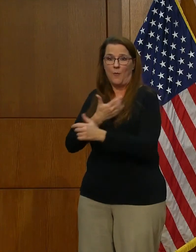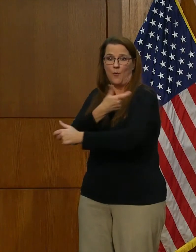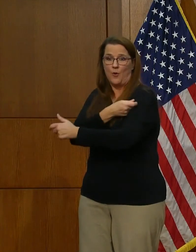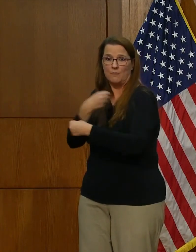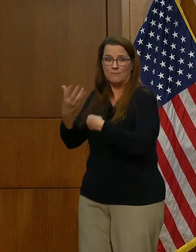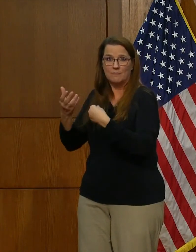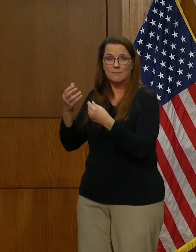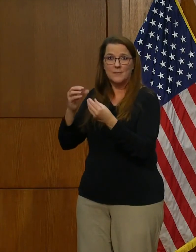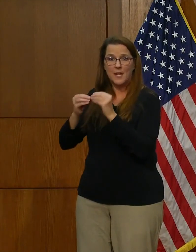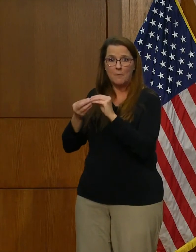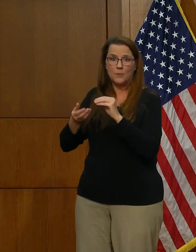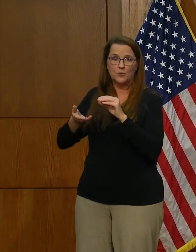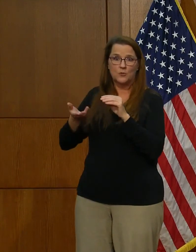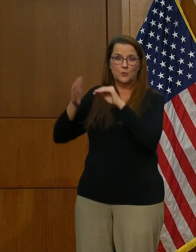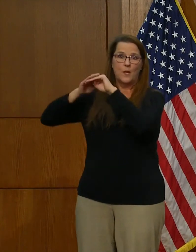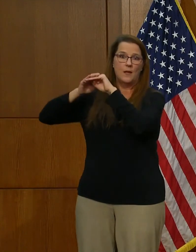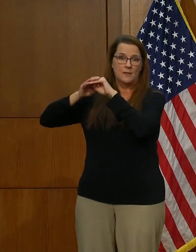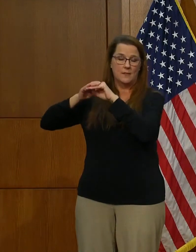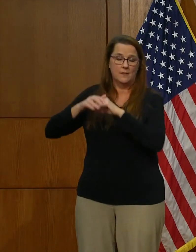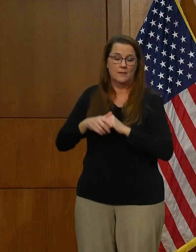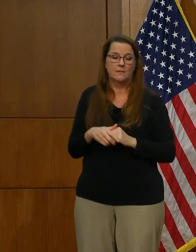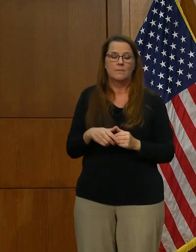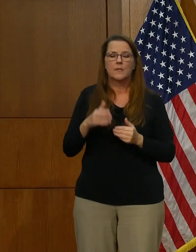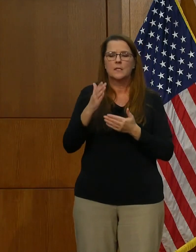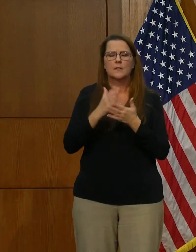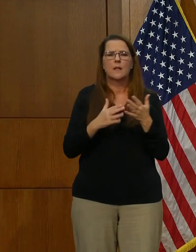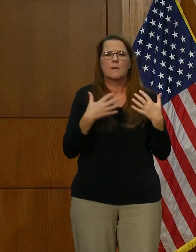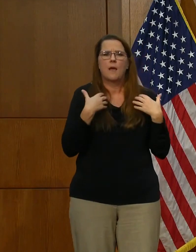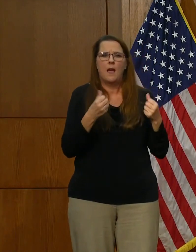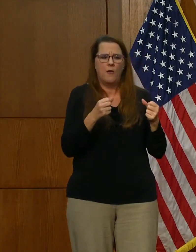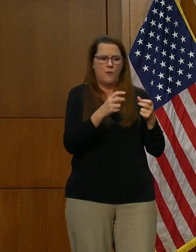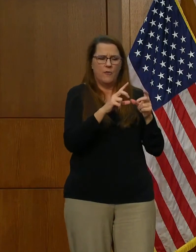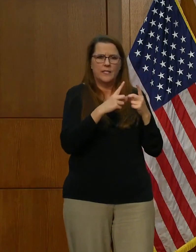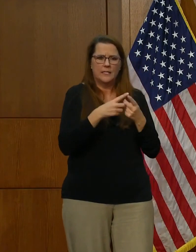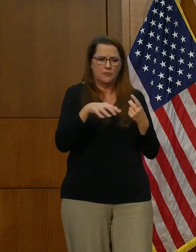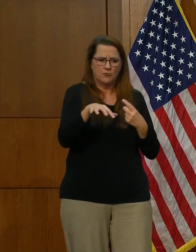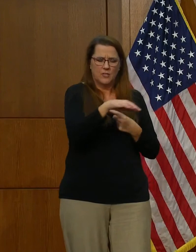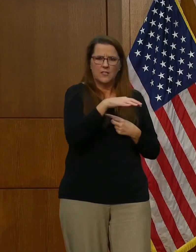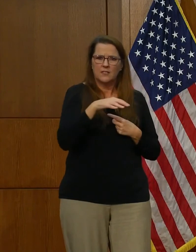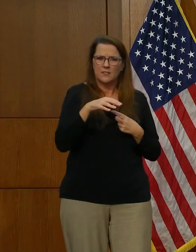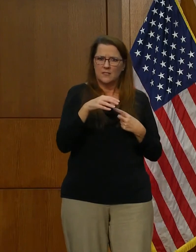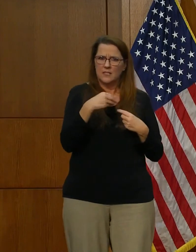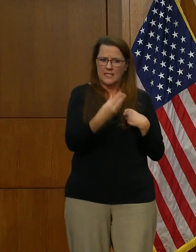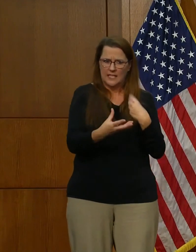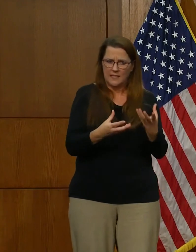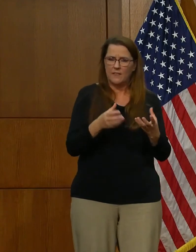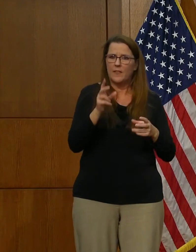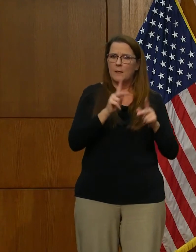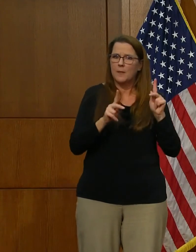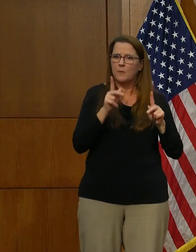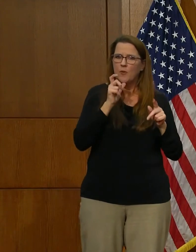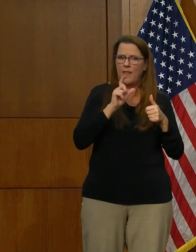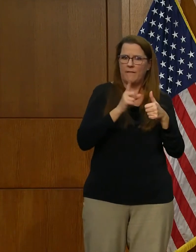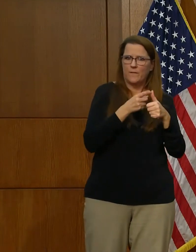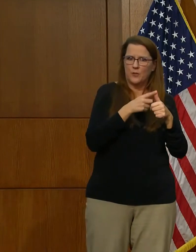WE'RE GOING TO KEEP GETTING THOSE NUMBERS UP. SOME OF OUR HEALTH DISTRICT HAVE DONE SO